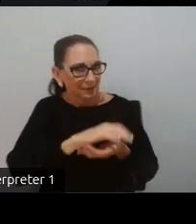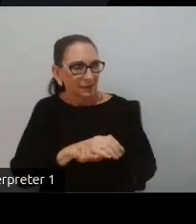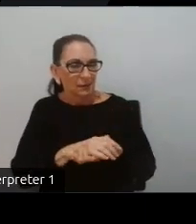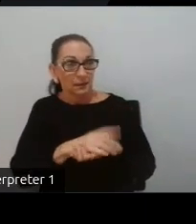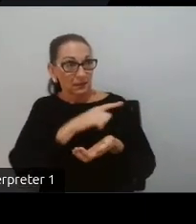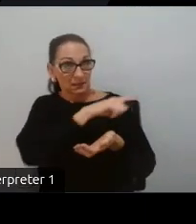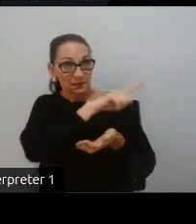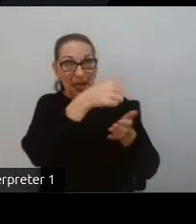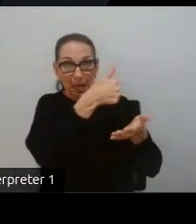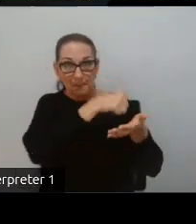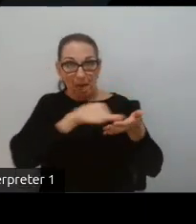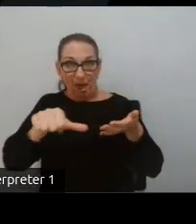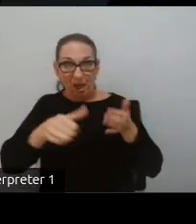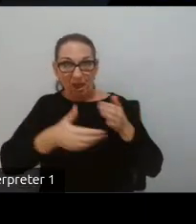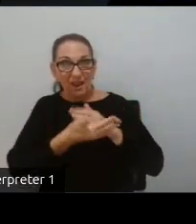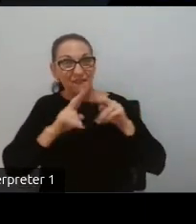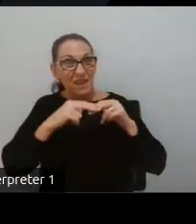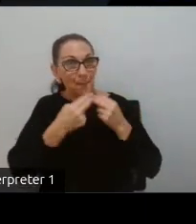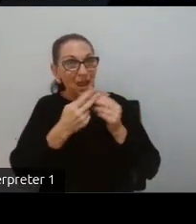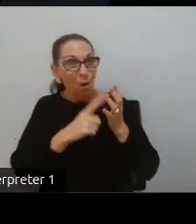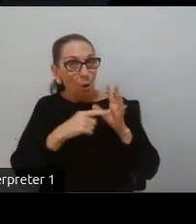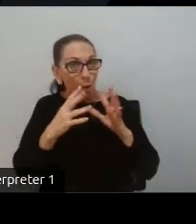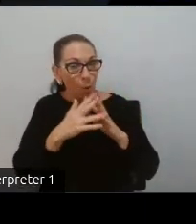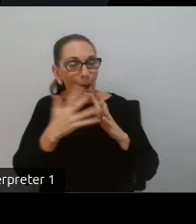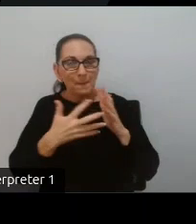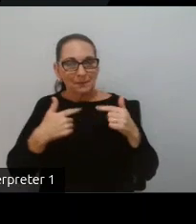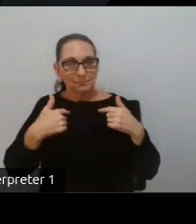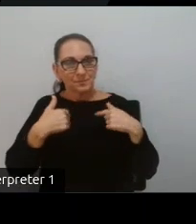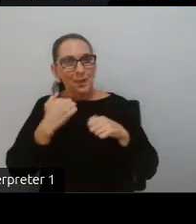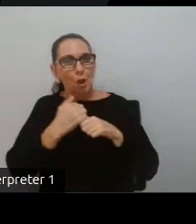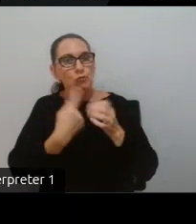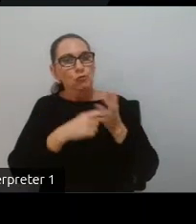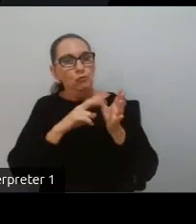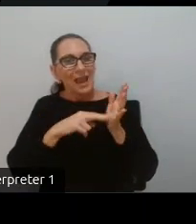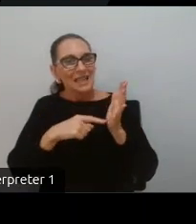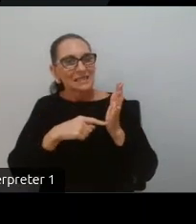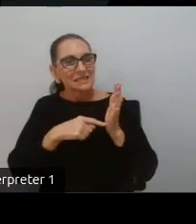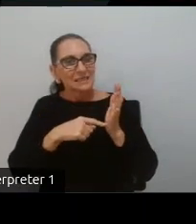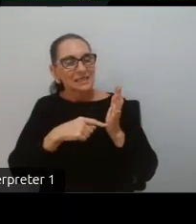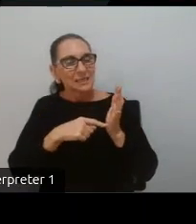law matters, our grants officers who assess those applications have to consider whether